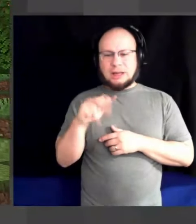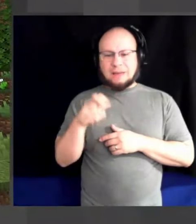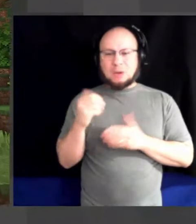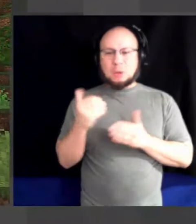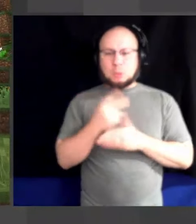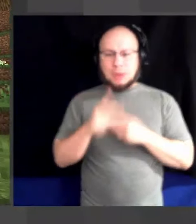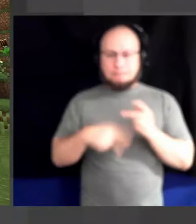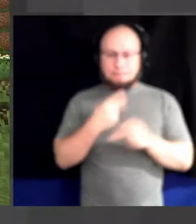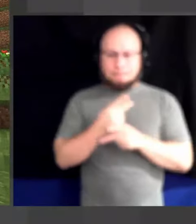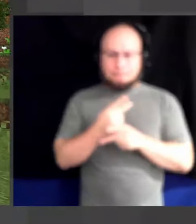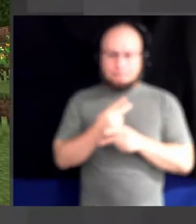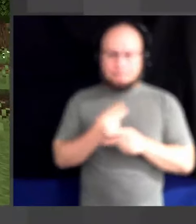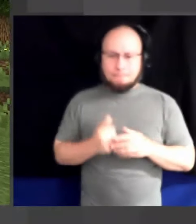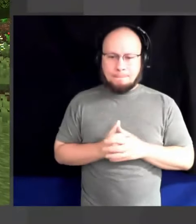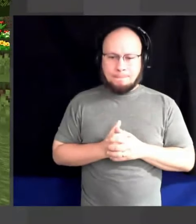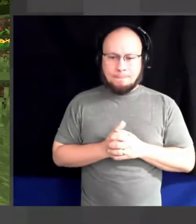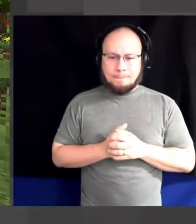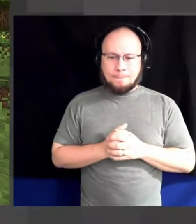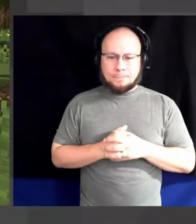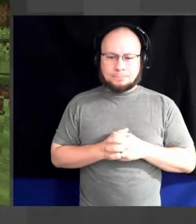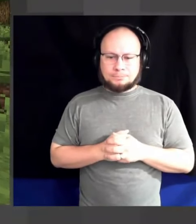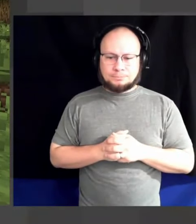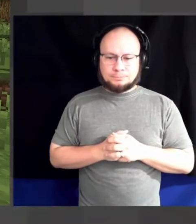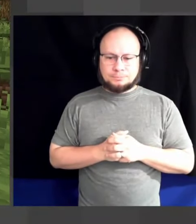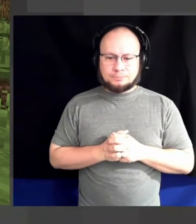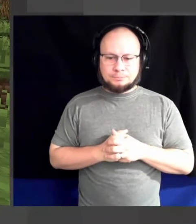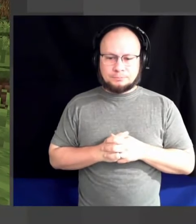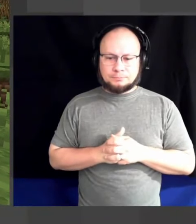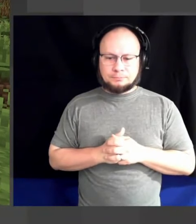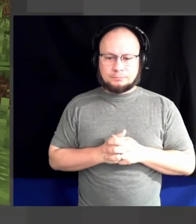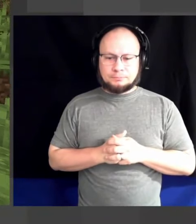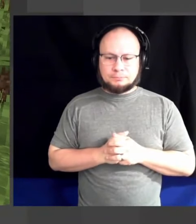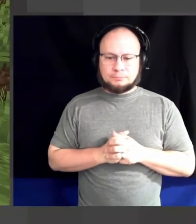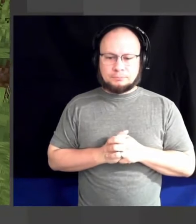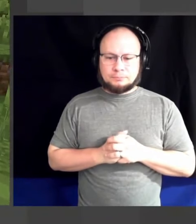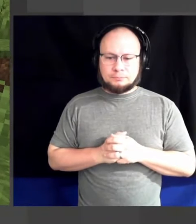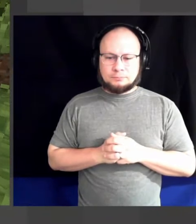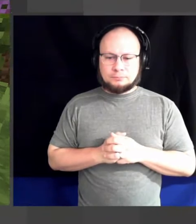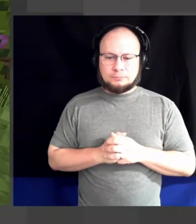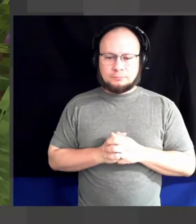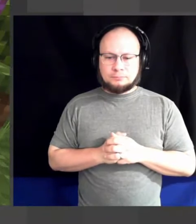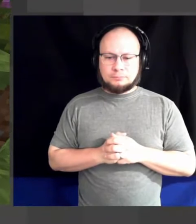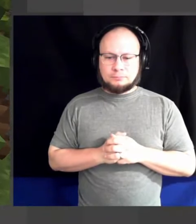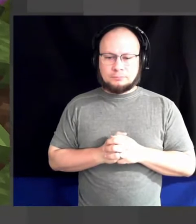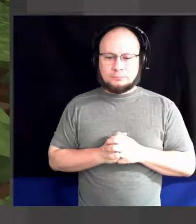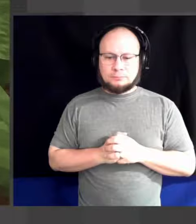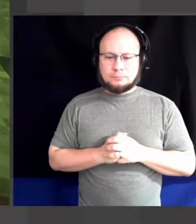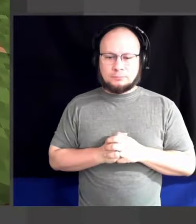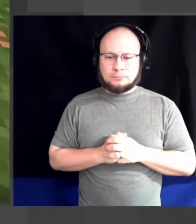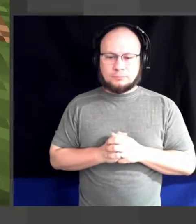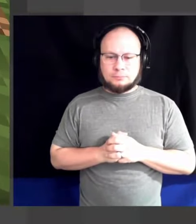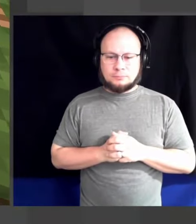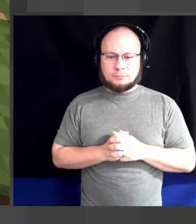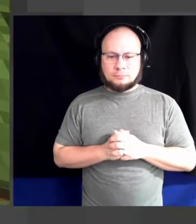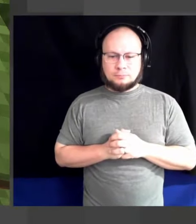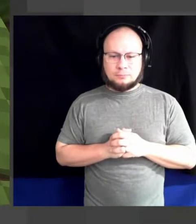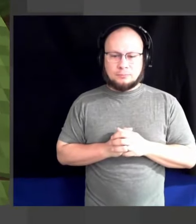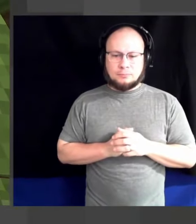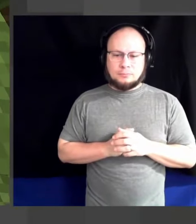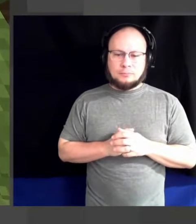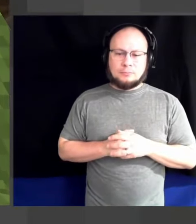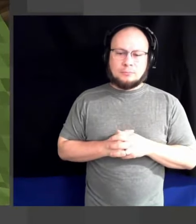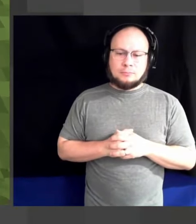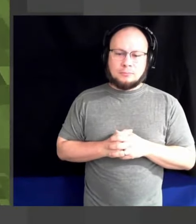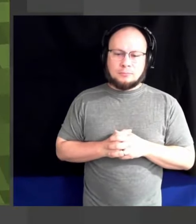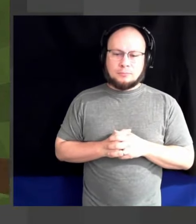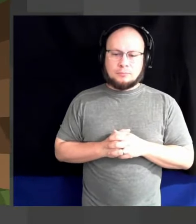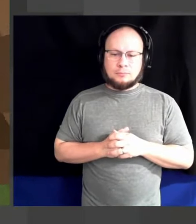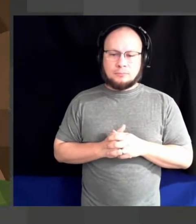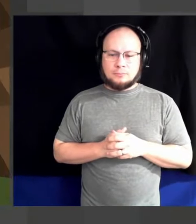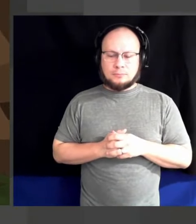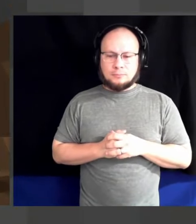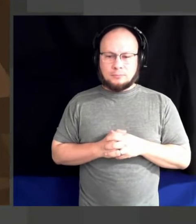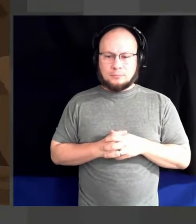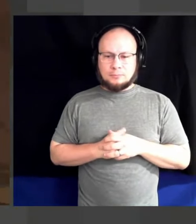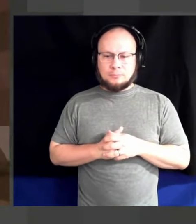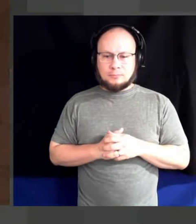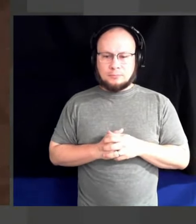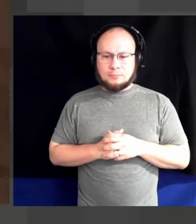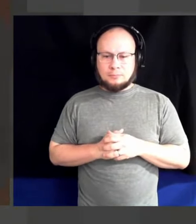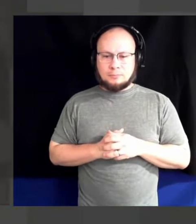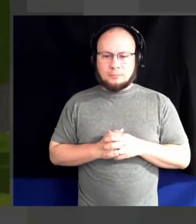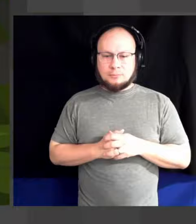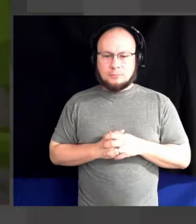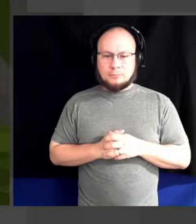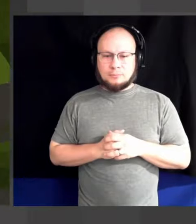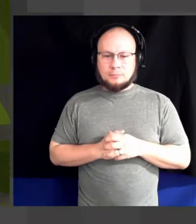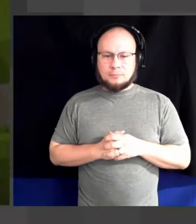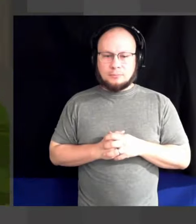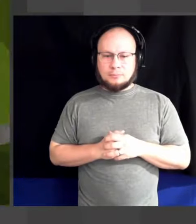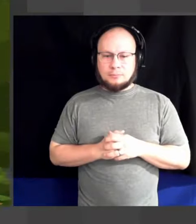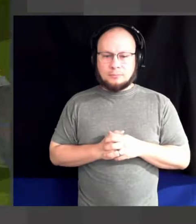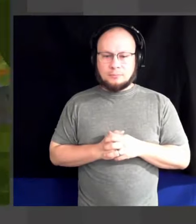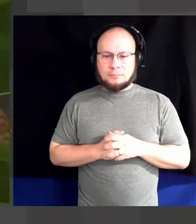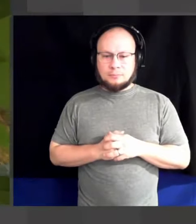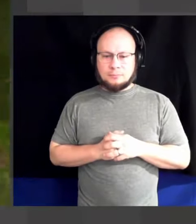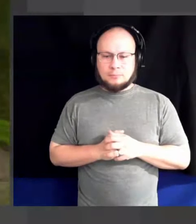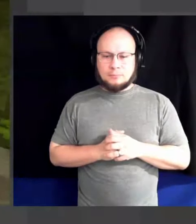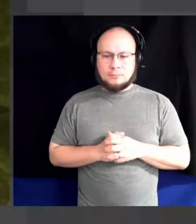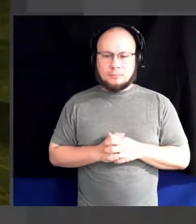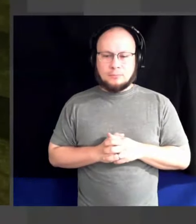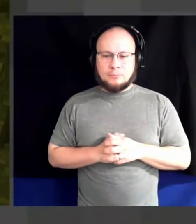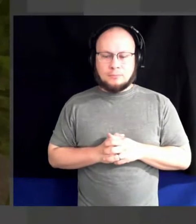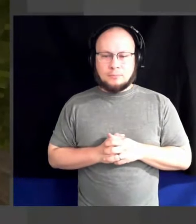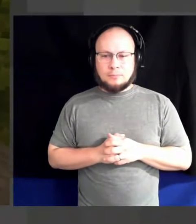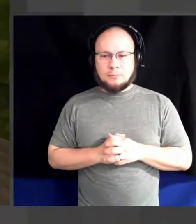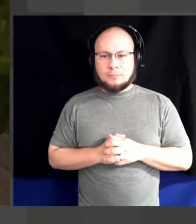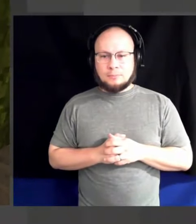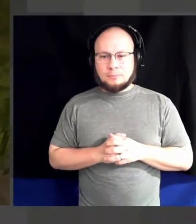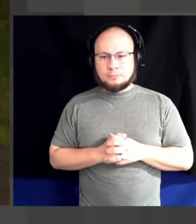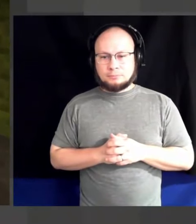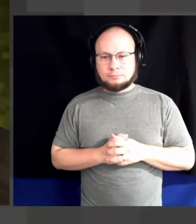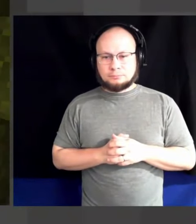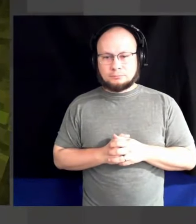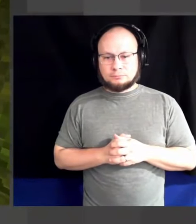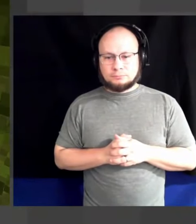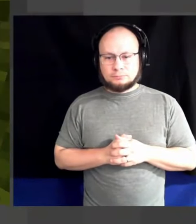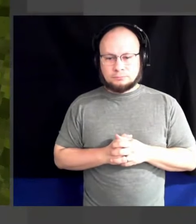CAVES.